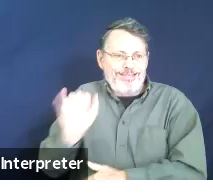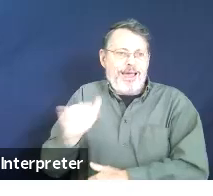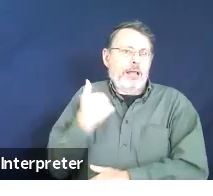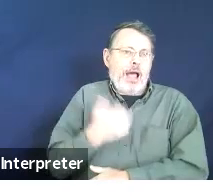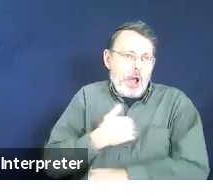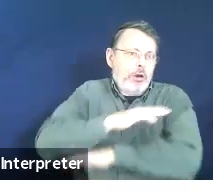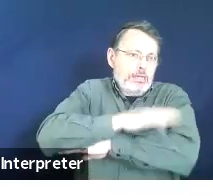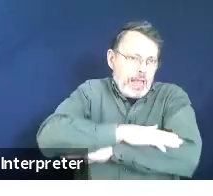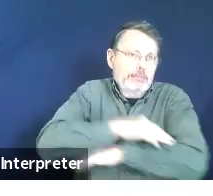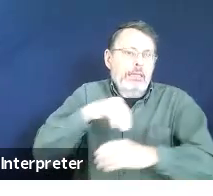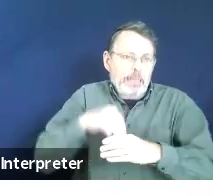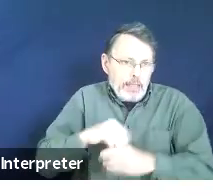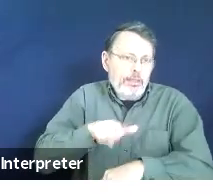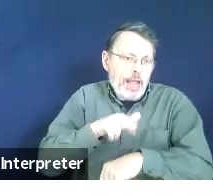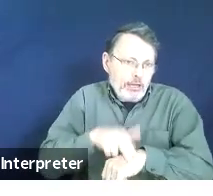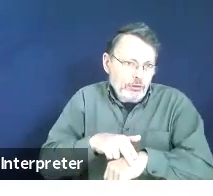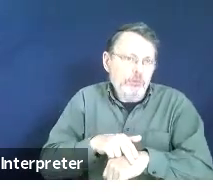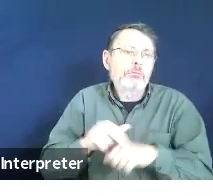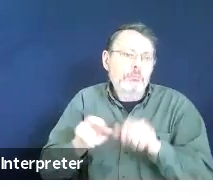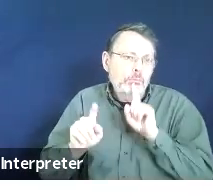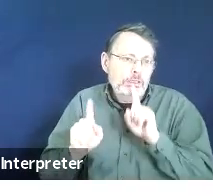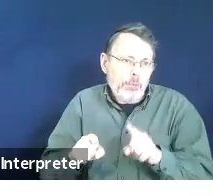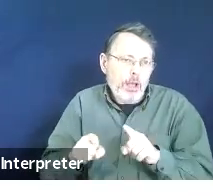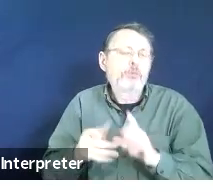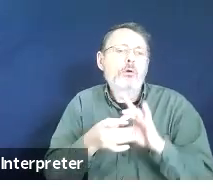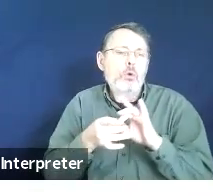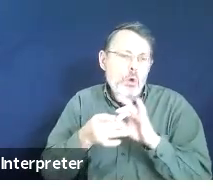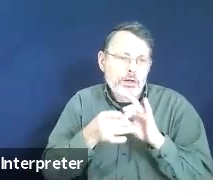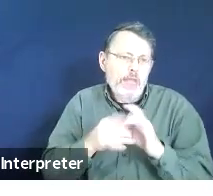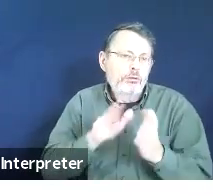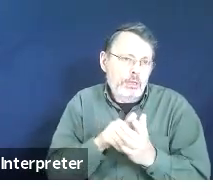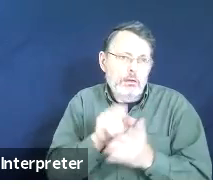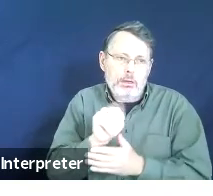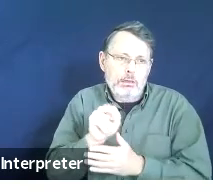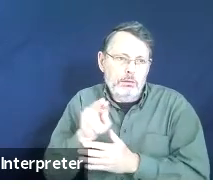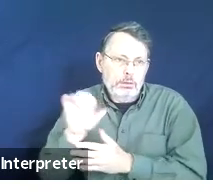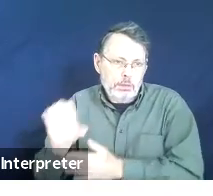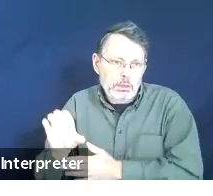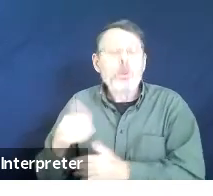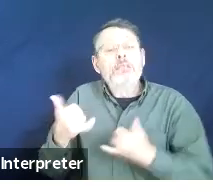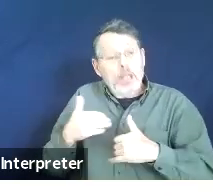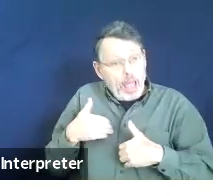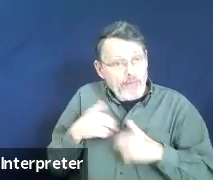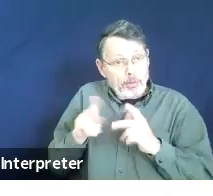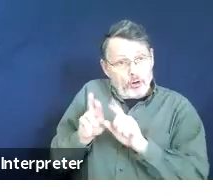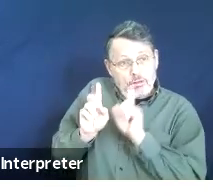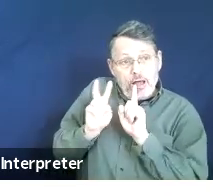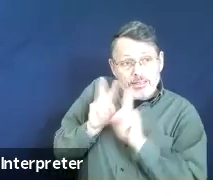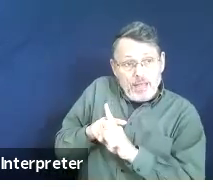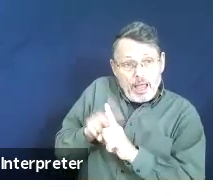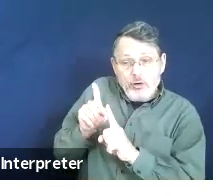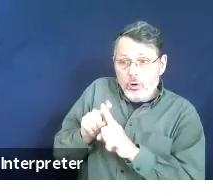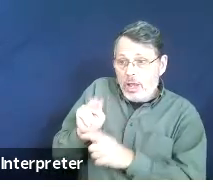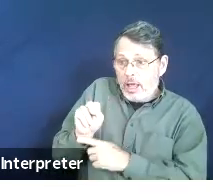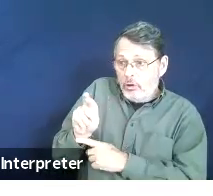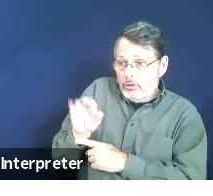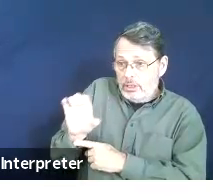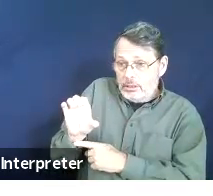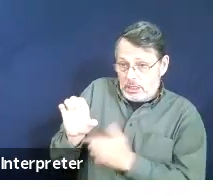Center or NRCC is. And we do still have a person assigned to the NRCC even now who is tracking a